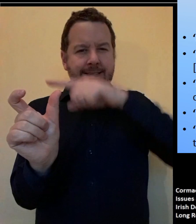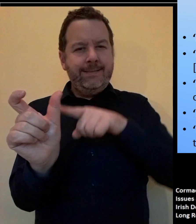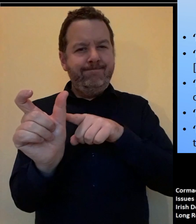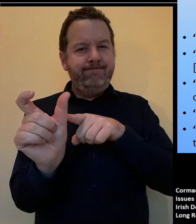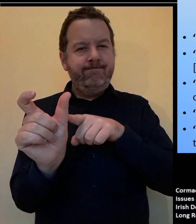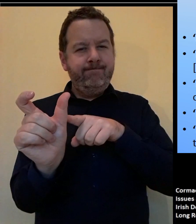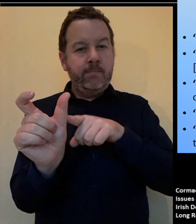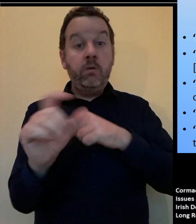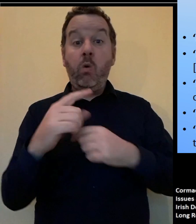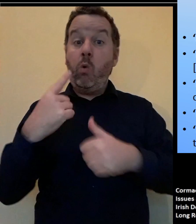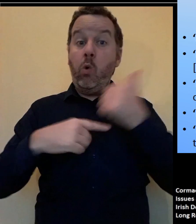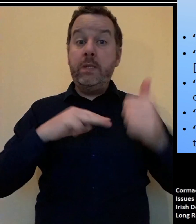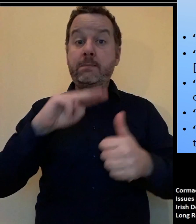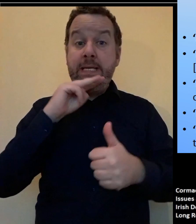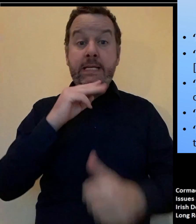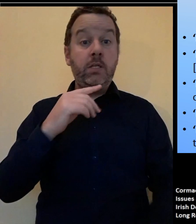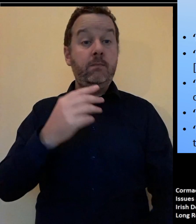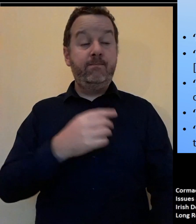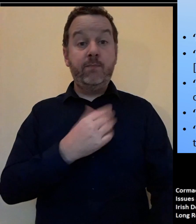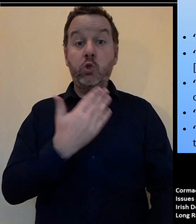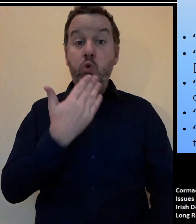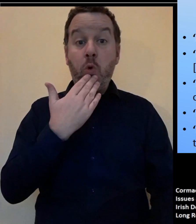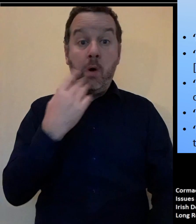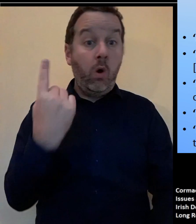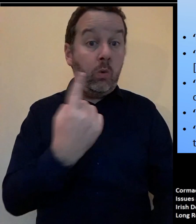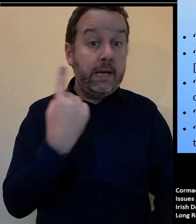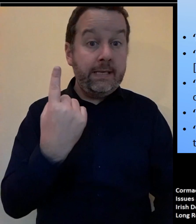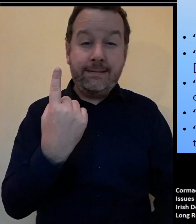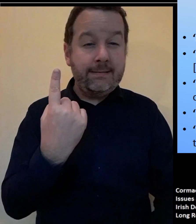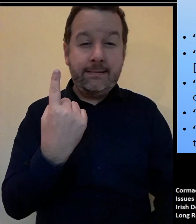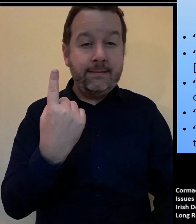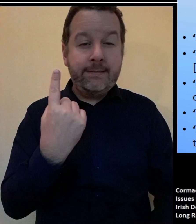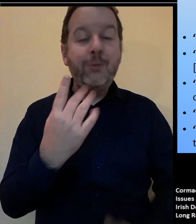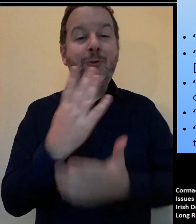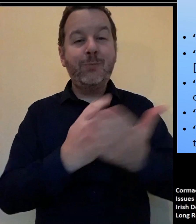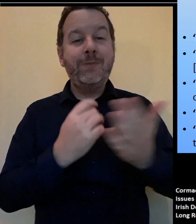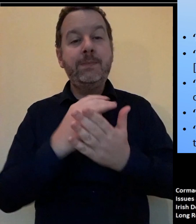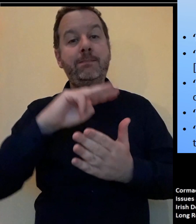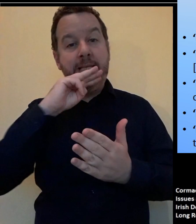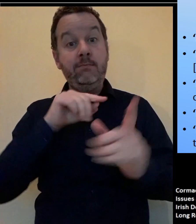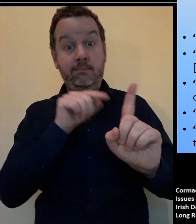The word 'dumb' on its own is a complex term. It did not always mean dumb only;